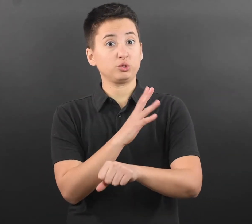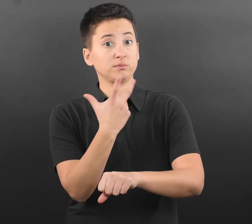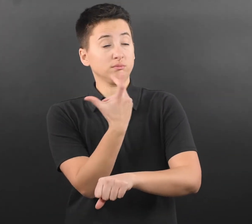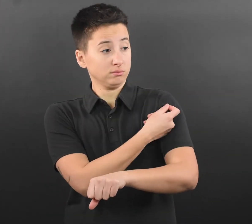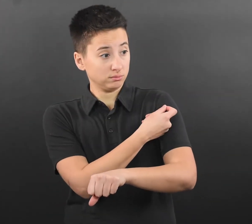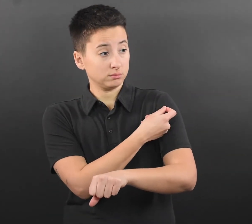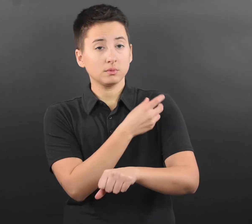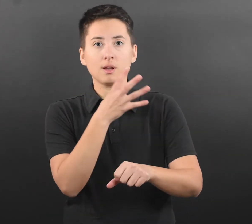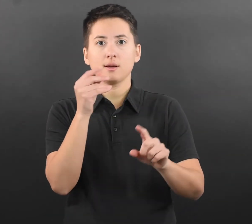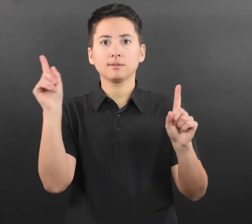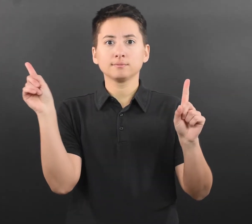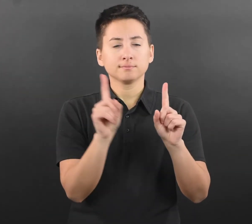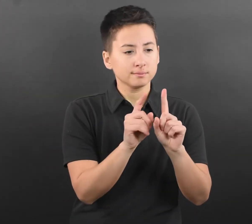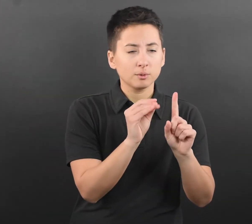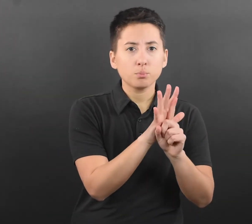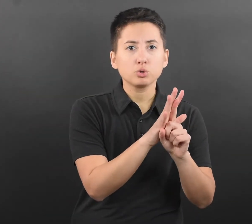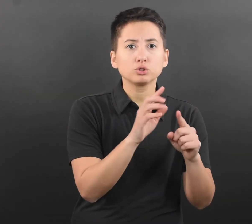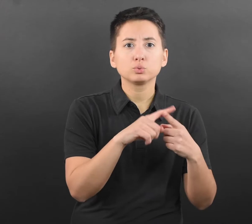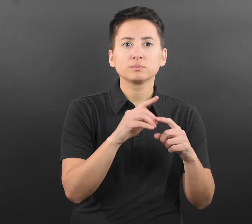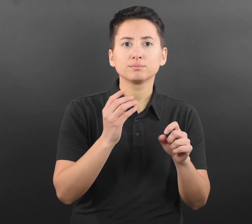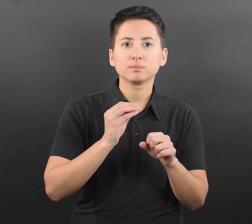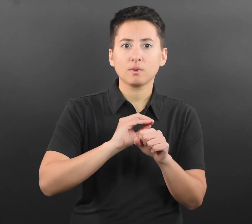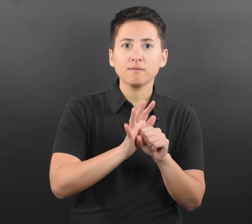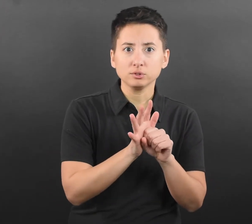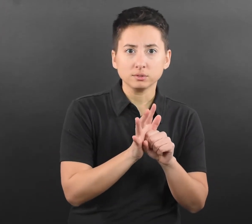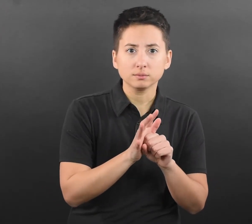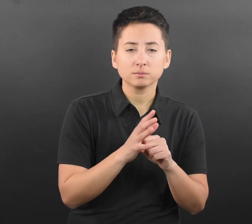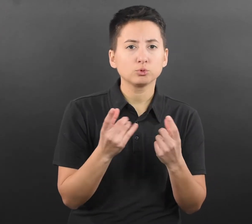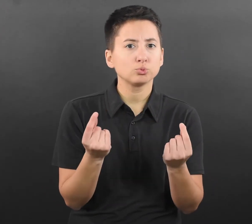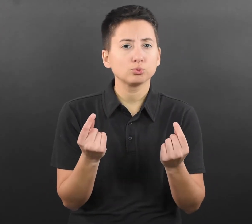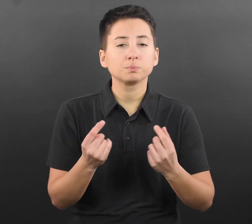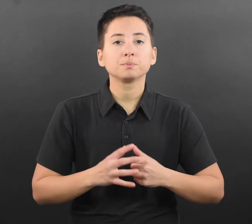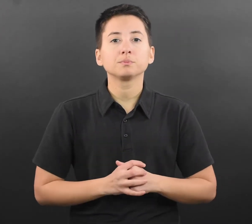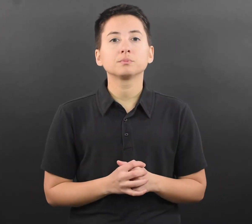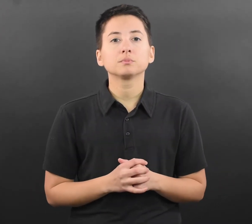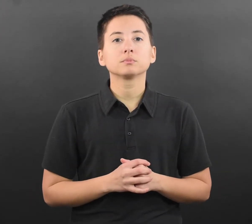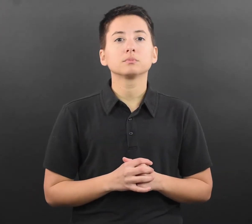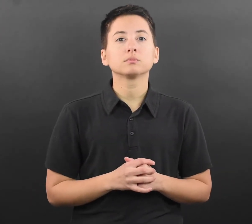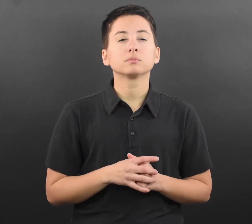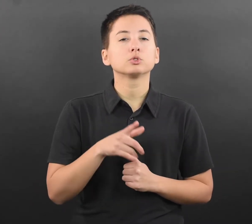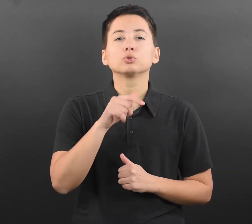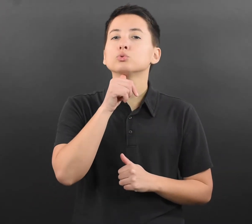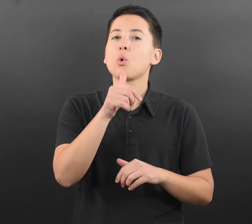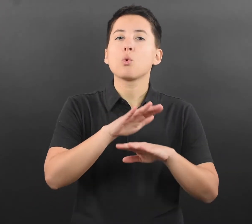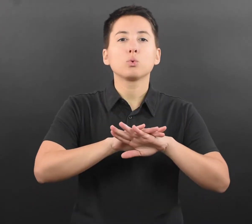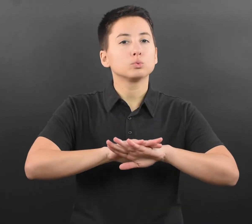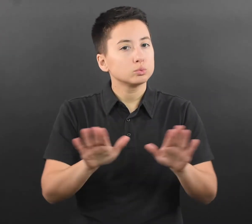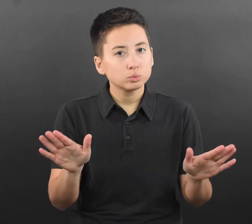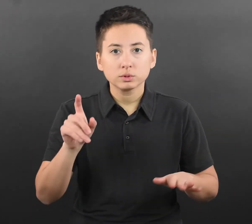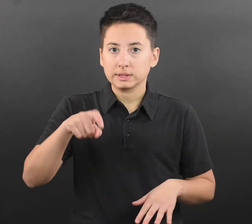• ▪ You do NOT need to quarantine after contact with someone who had COVID-19